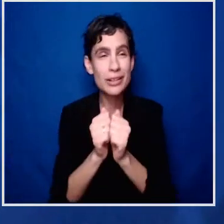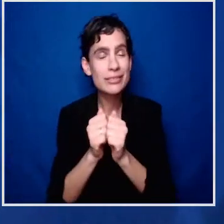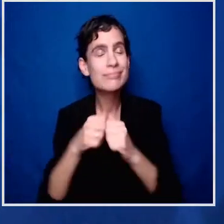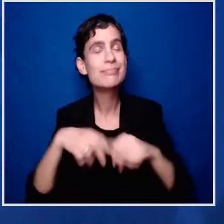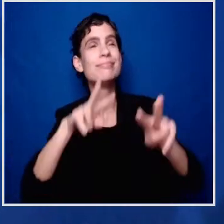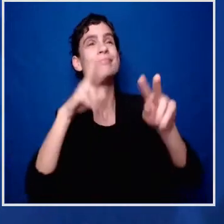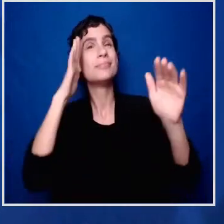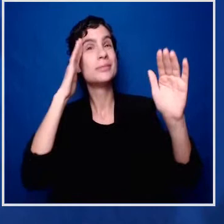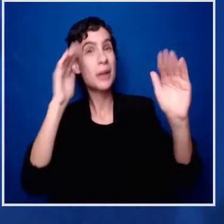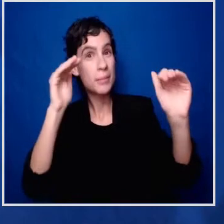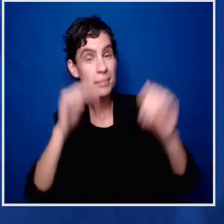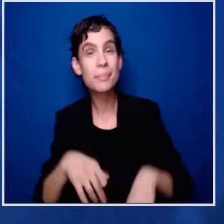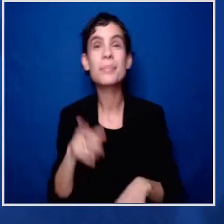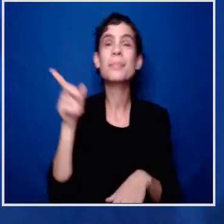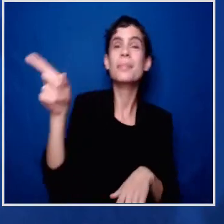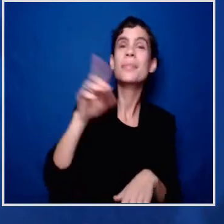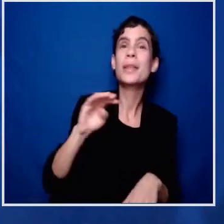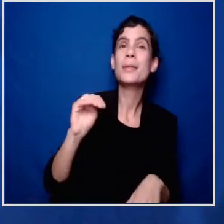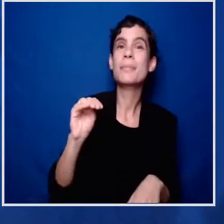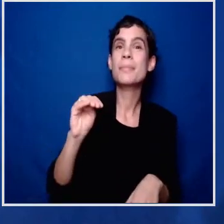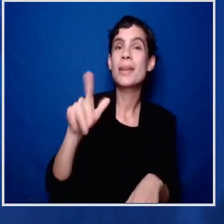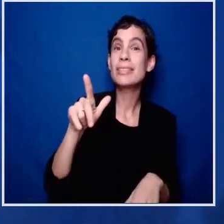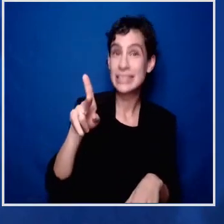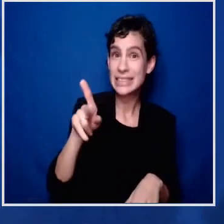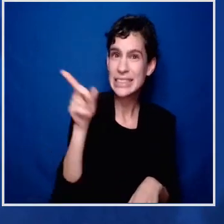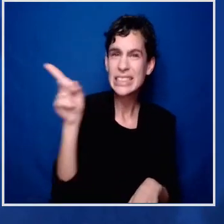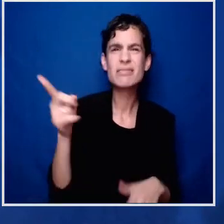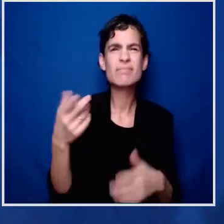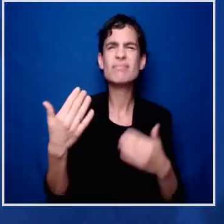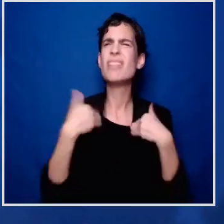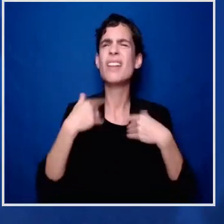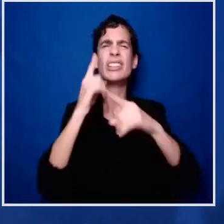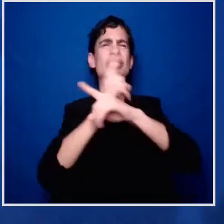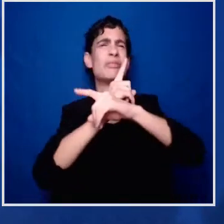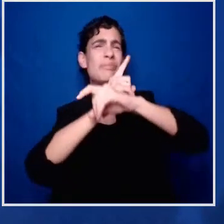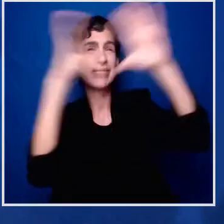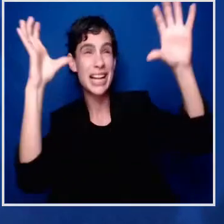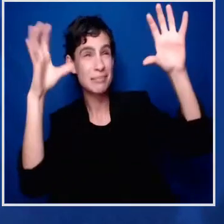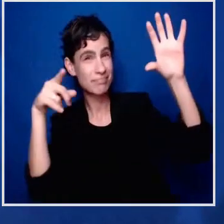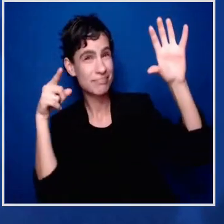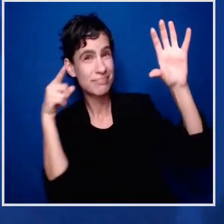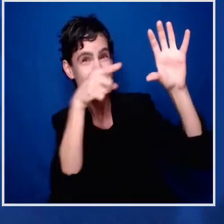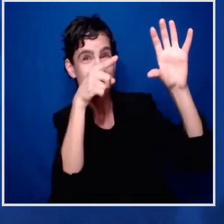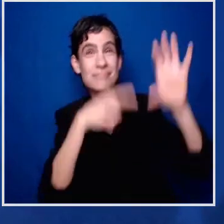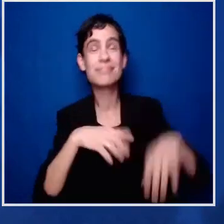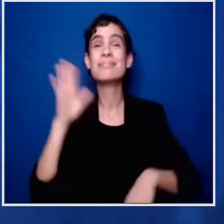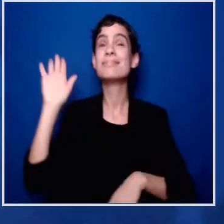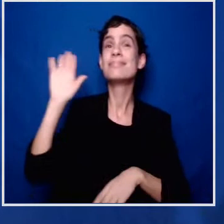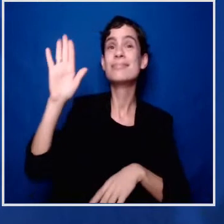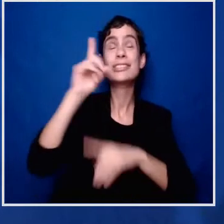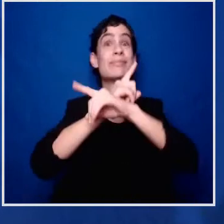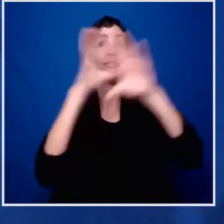DREAM. HIS DREAM LIVES ON IN US AS LONG AS WE CONTINUE TO HAVE